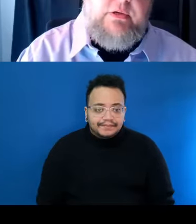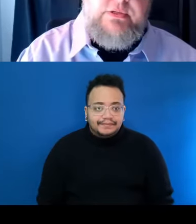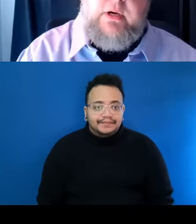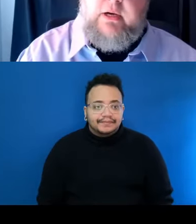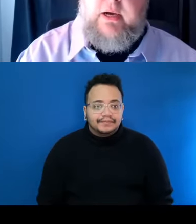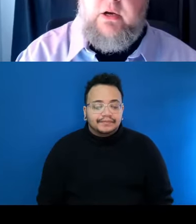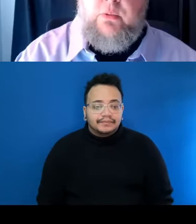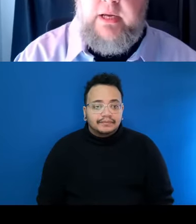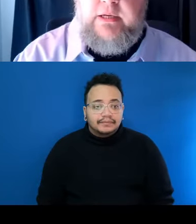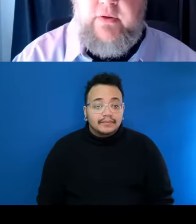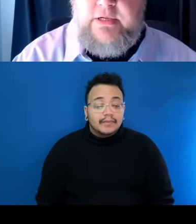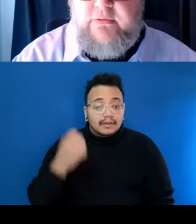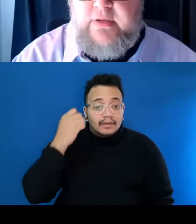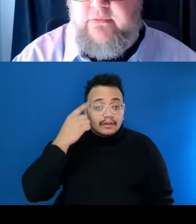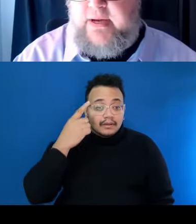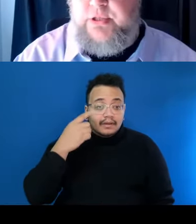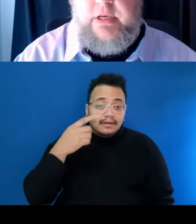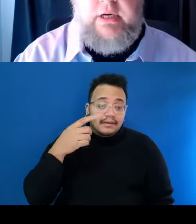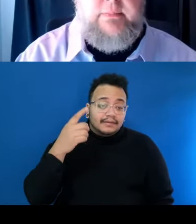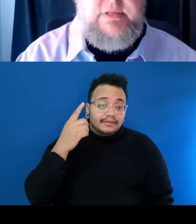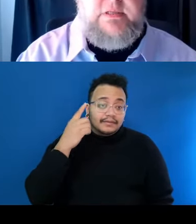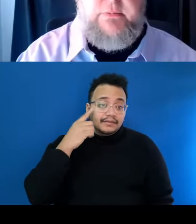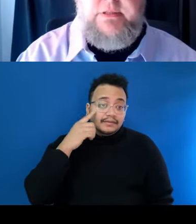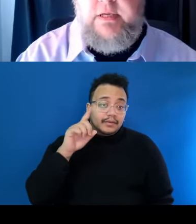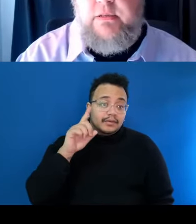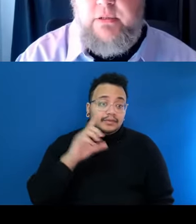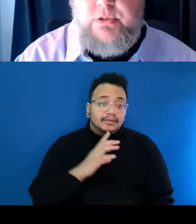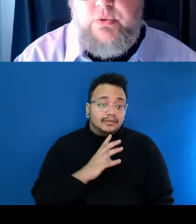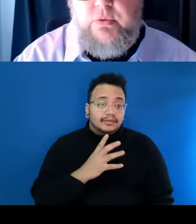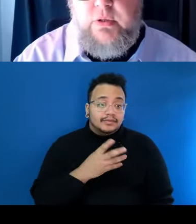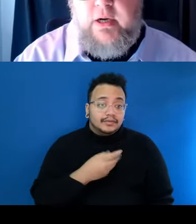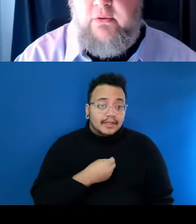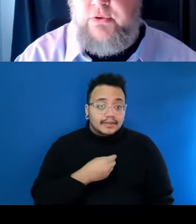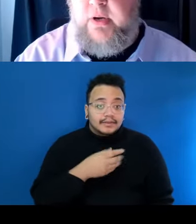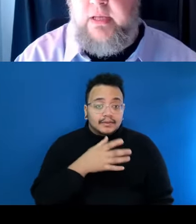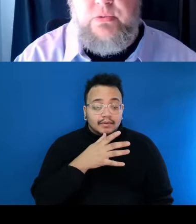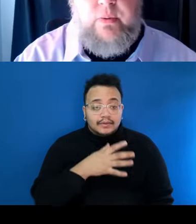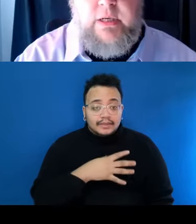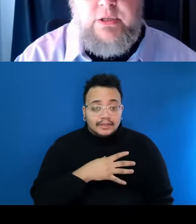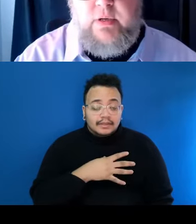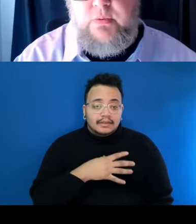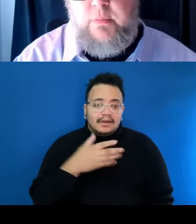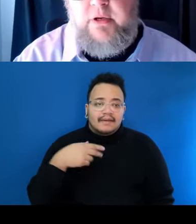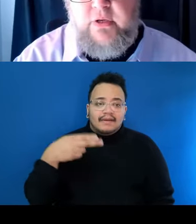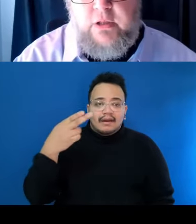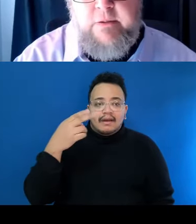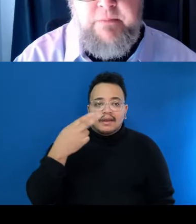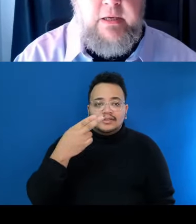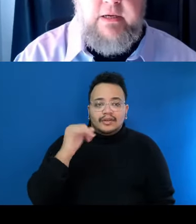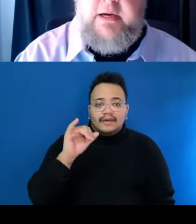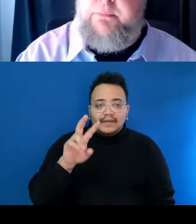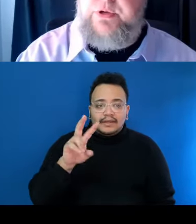There's also a higher rate of HIV infection. This is particularly true of trans women and trans women of color,